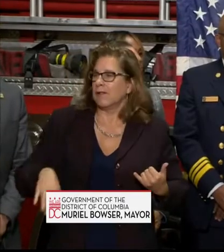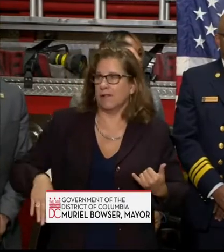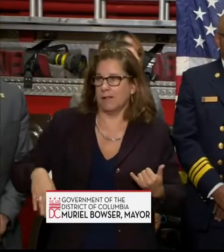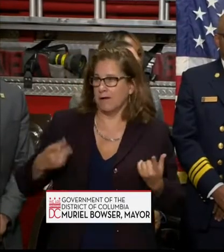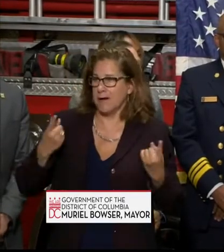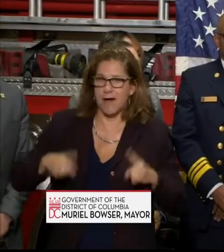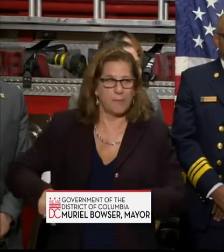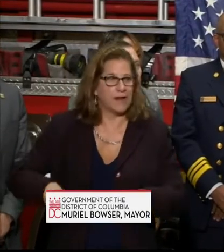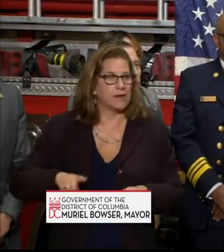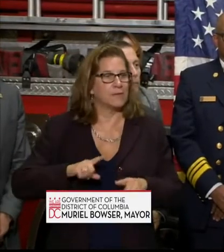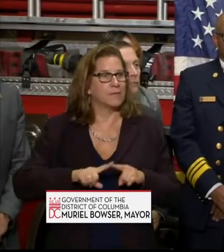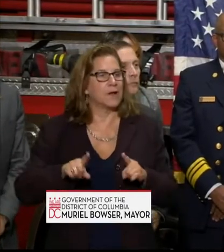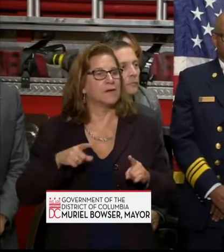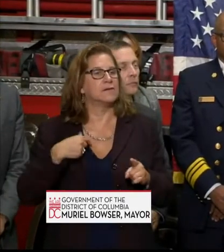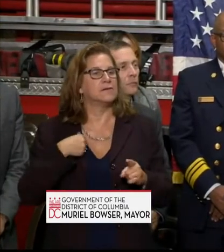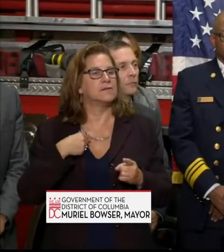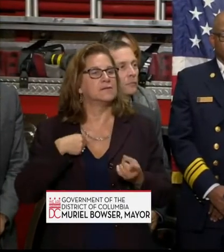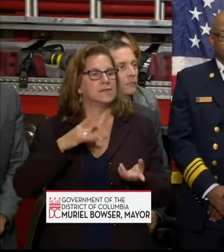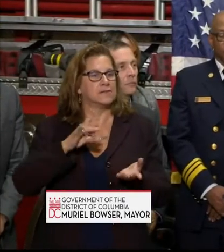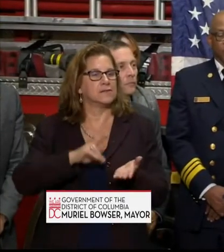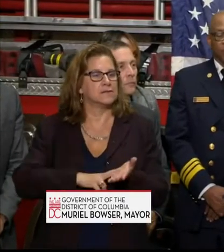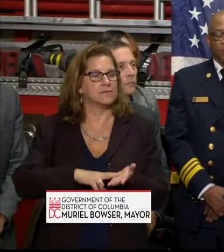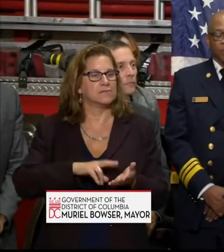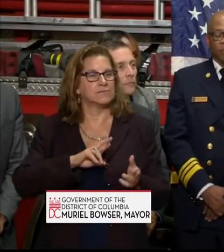UP TO RECEIVE TEXT ALERTS AT ALERTDC.DC.GOV.